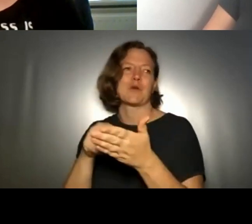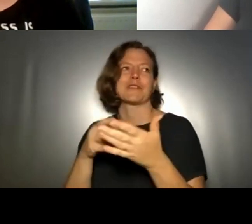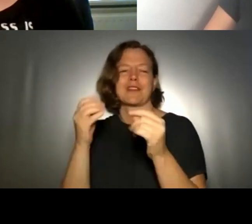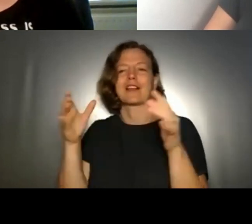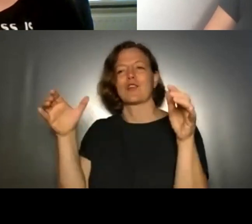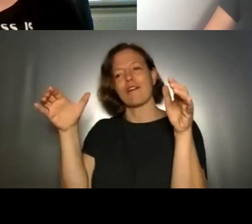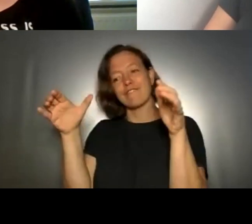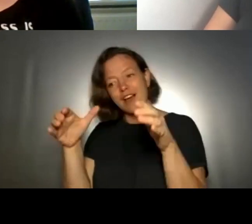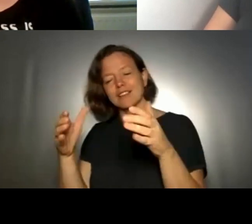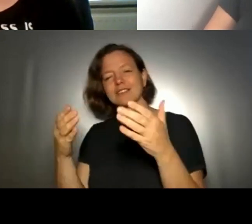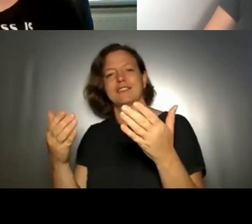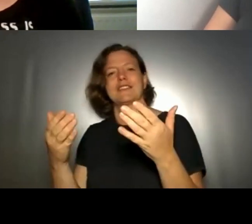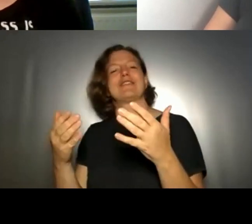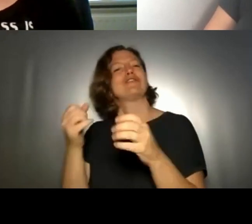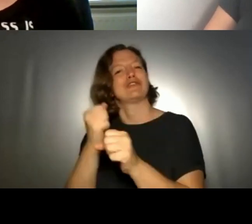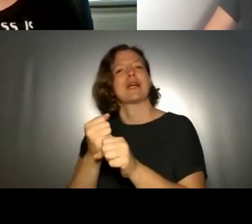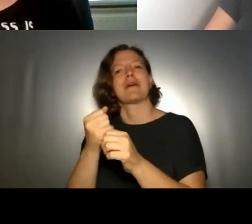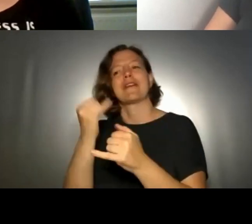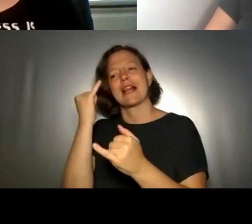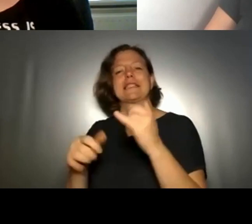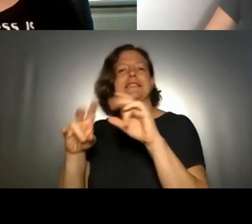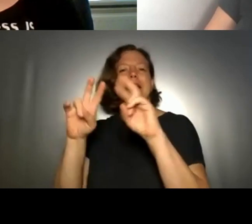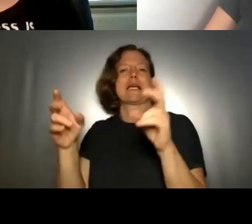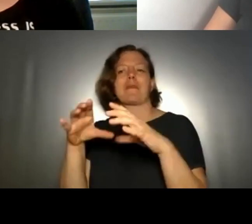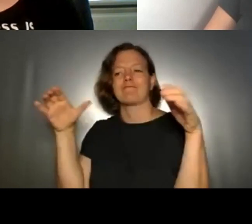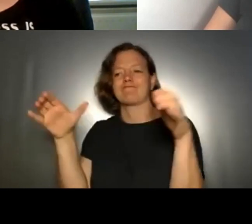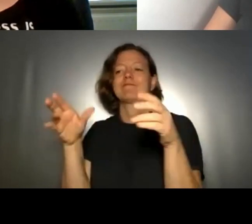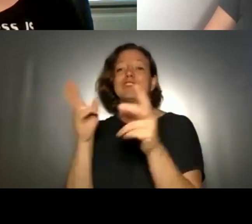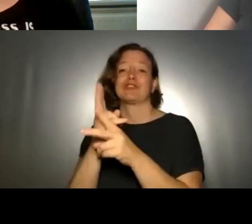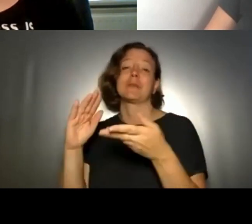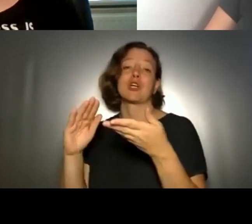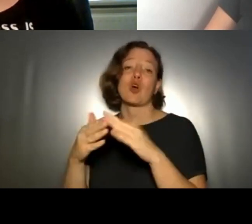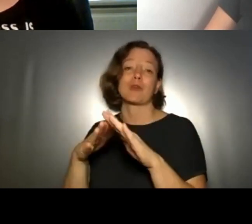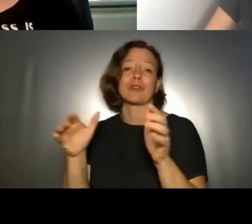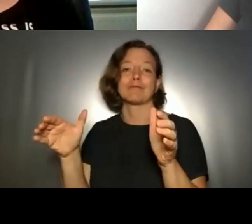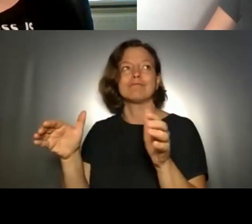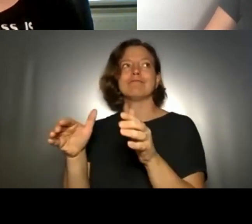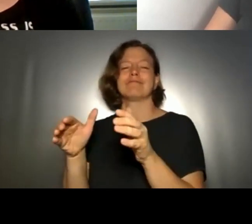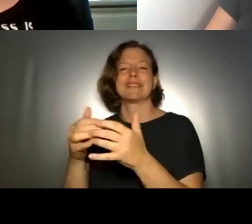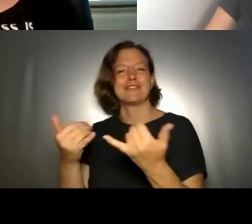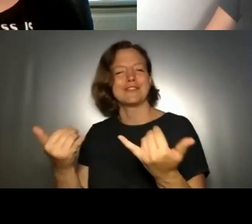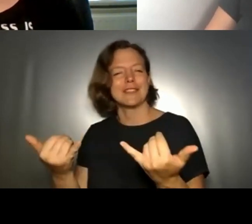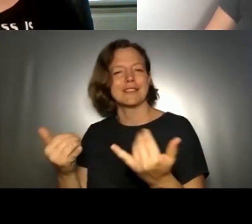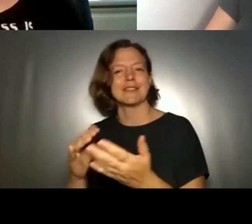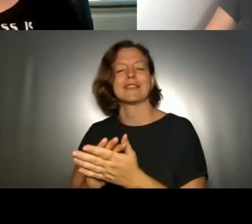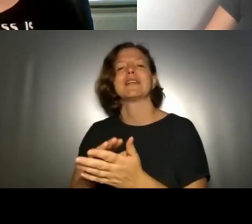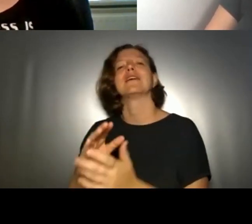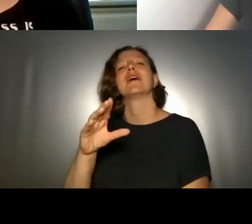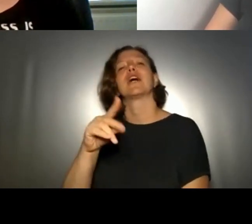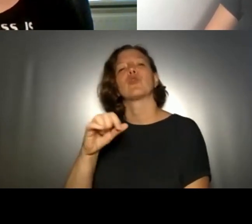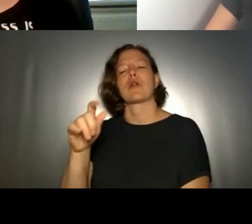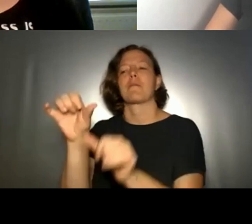to the topic of community building and how we can do that in a crip way, in an intersectional way.